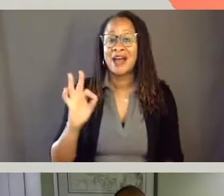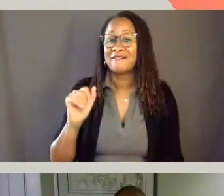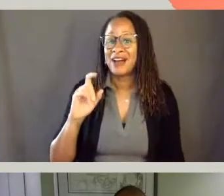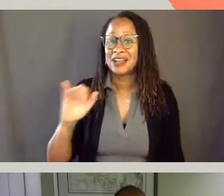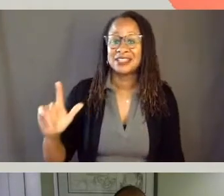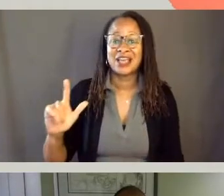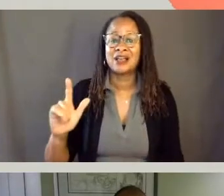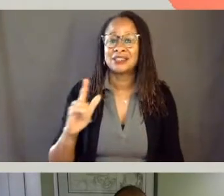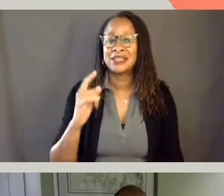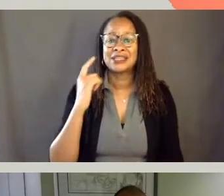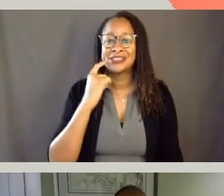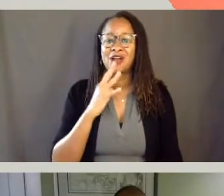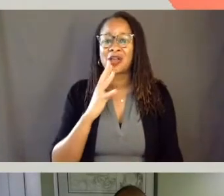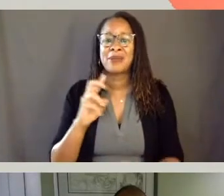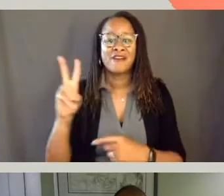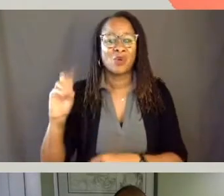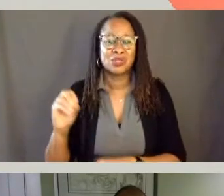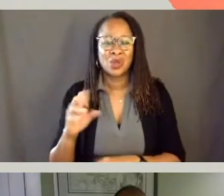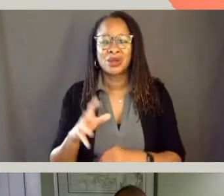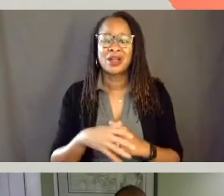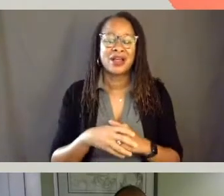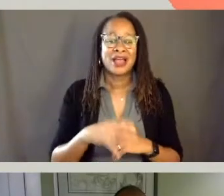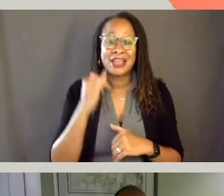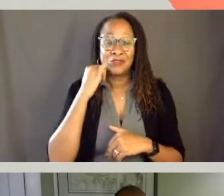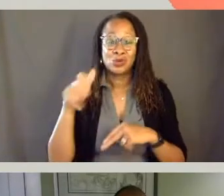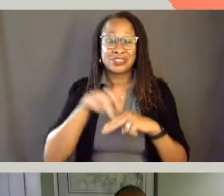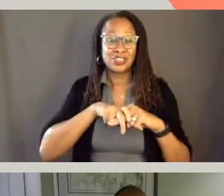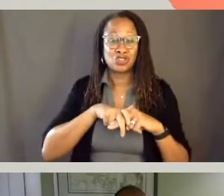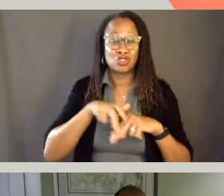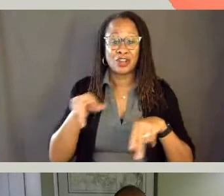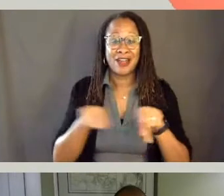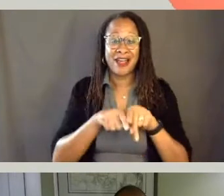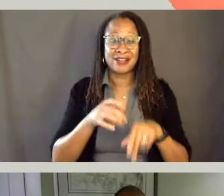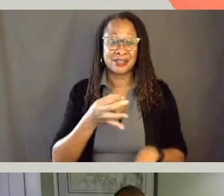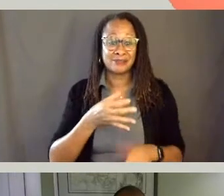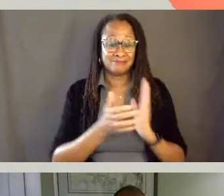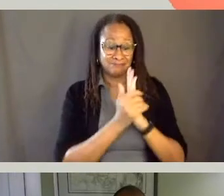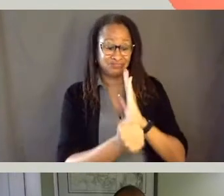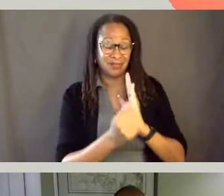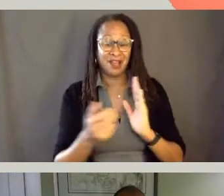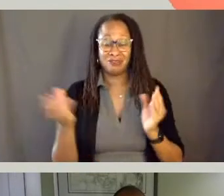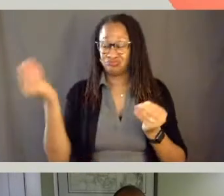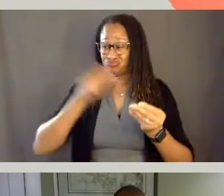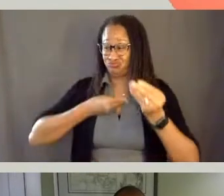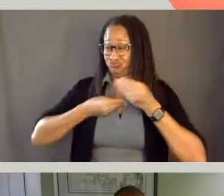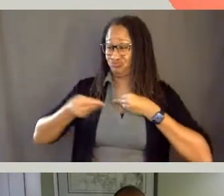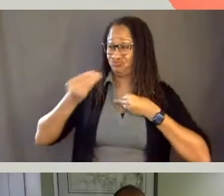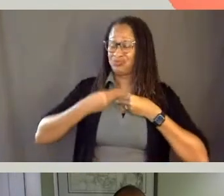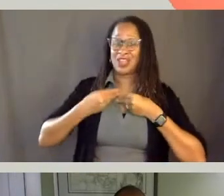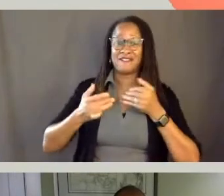I think expert in a chair kind of unloading their IQ on you can feel the same way.